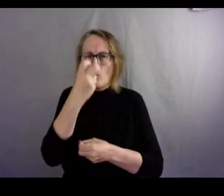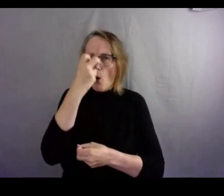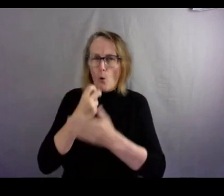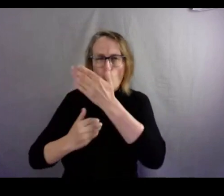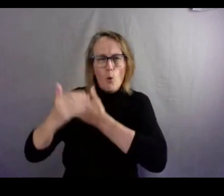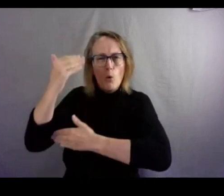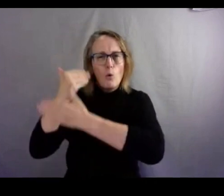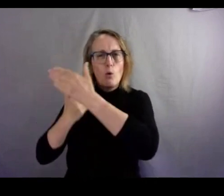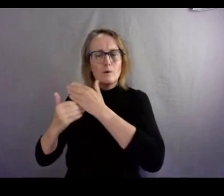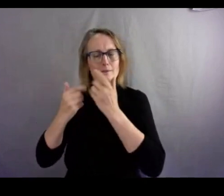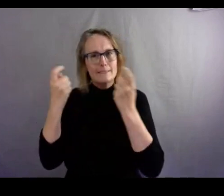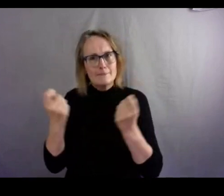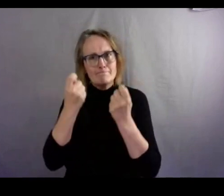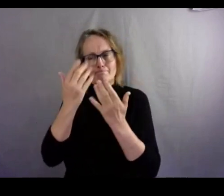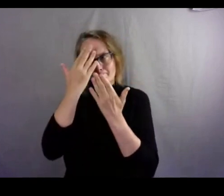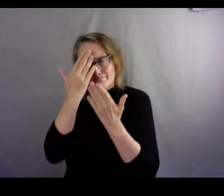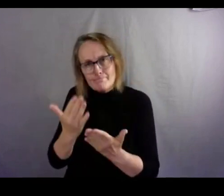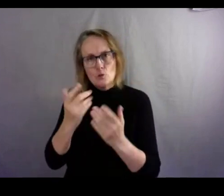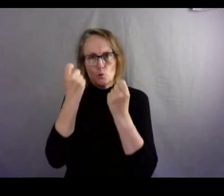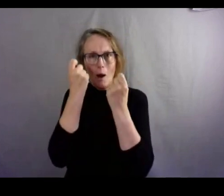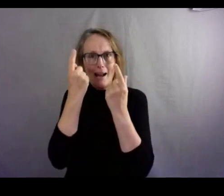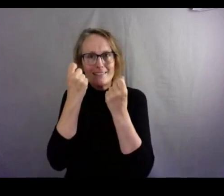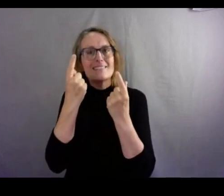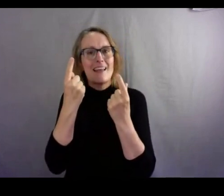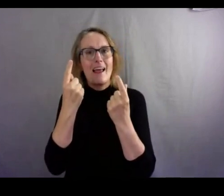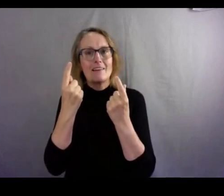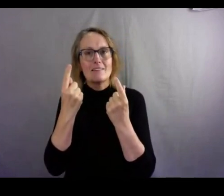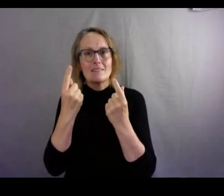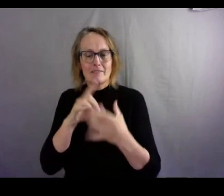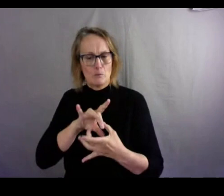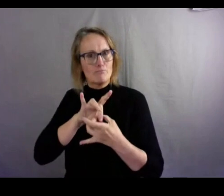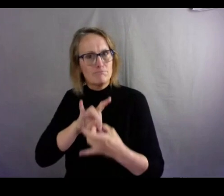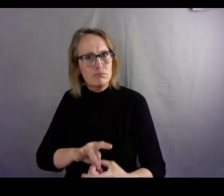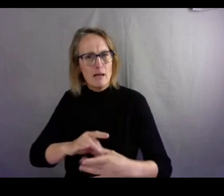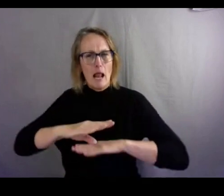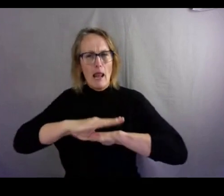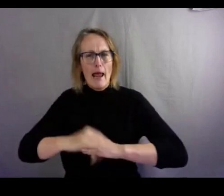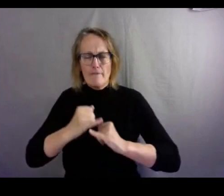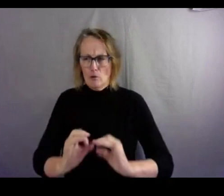It's about the understanding of the deep sacredness and enduring connections that Ngunnawal and others have